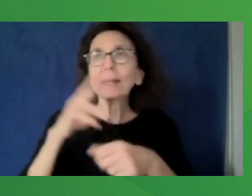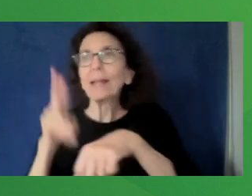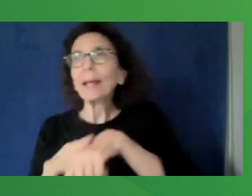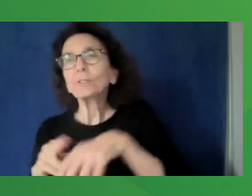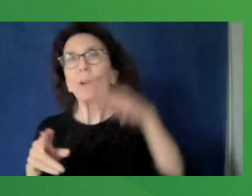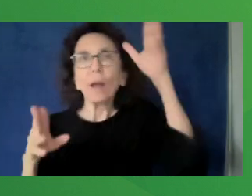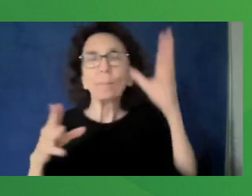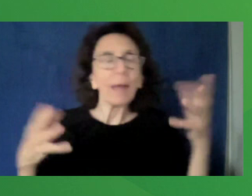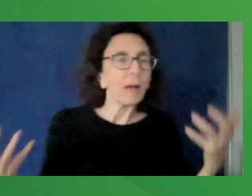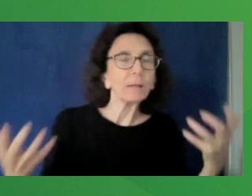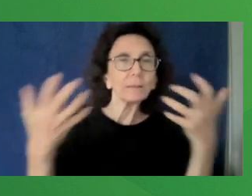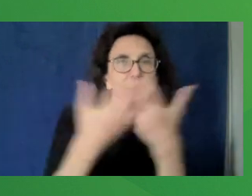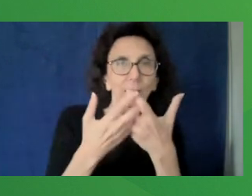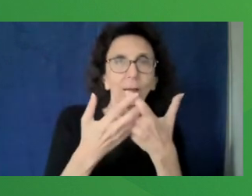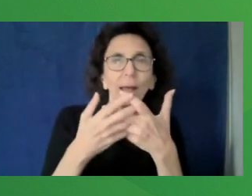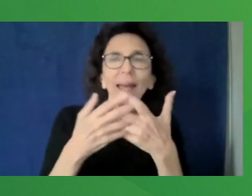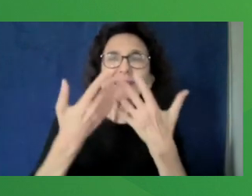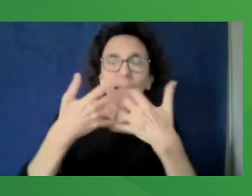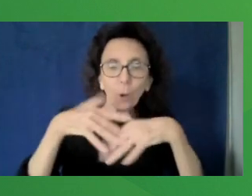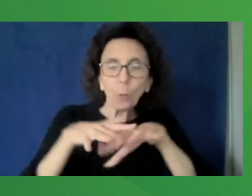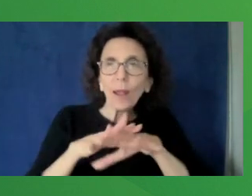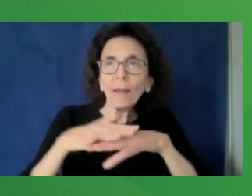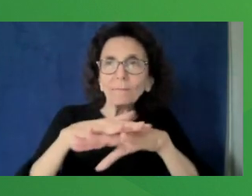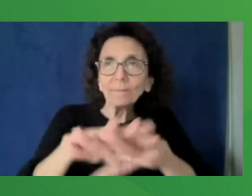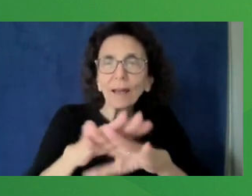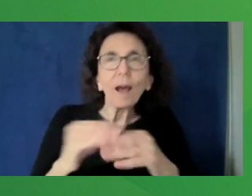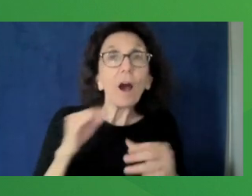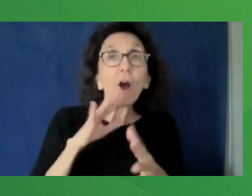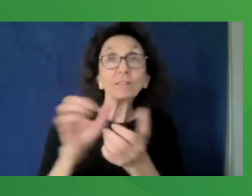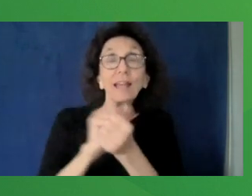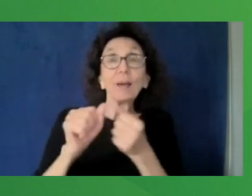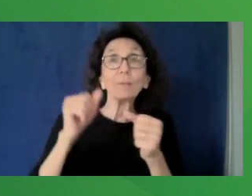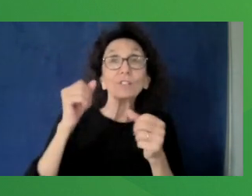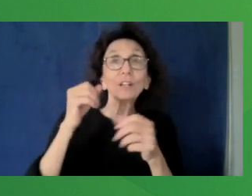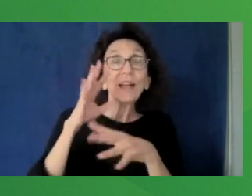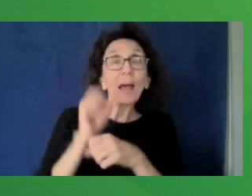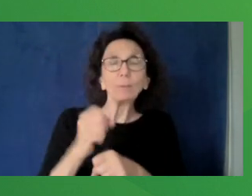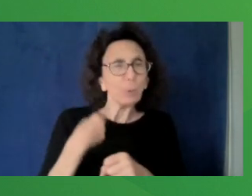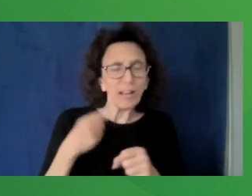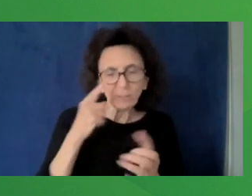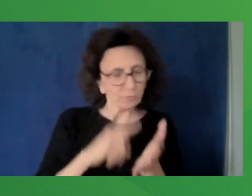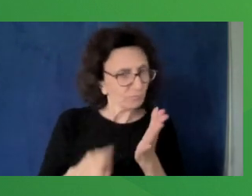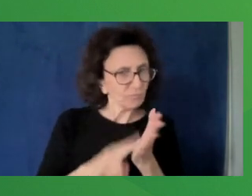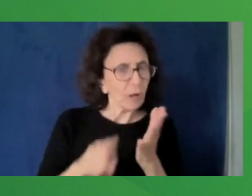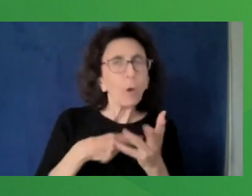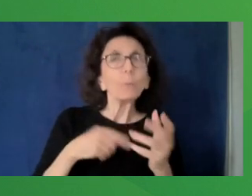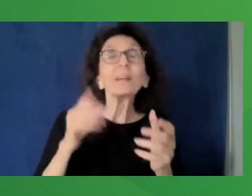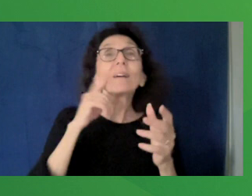complex net we've designed. Our damaging habits to find as we leave nature behind. Guns in our hand,